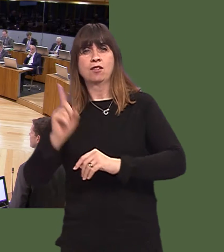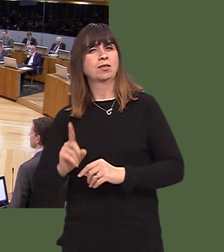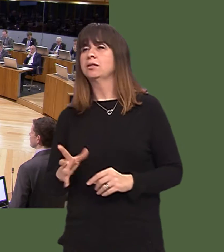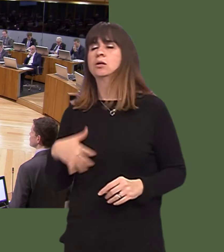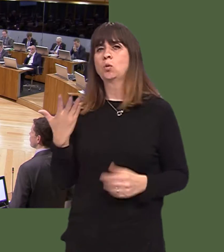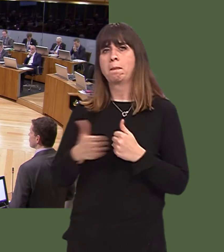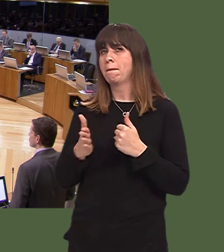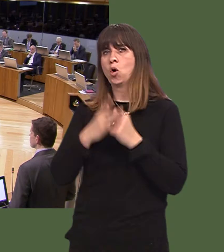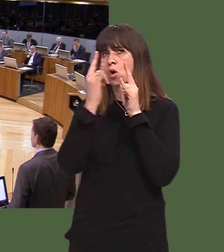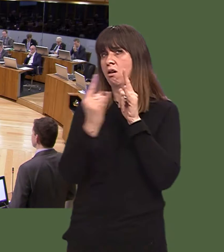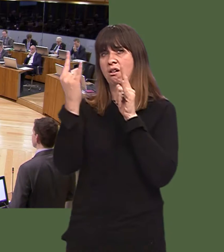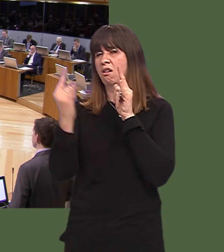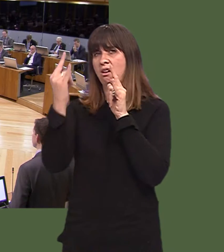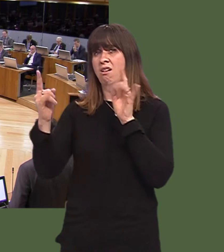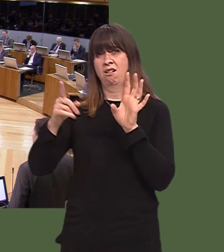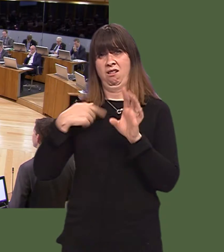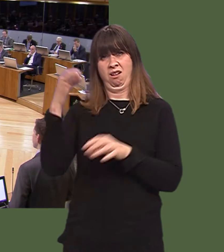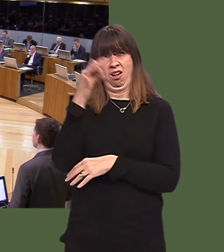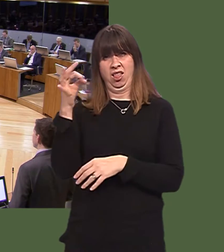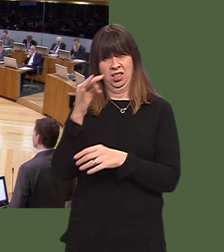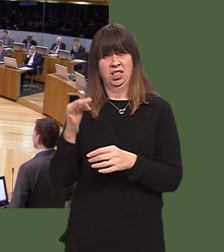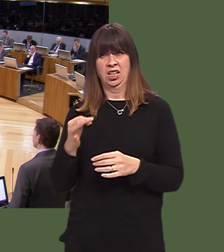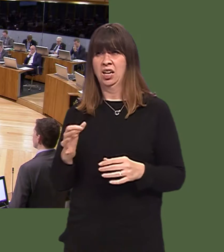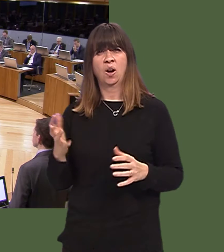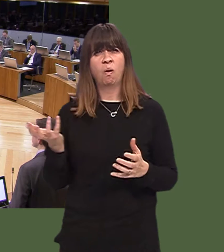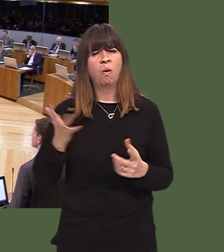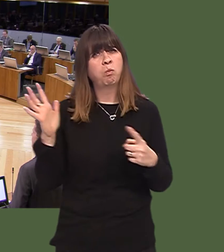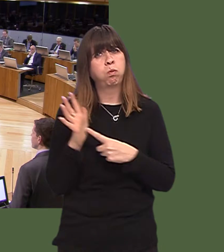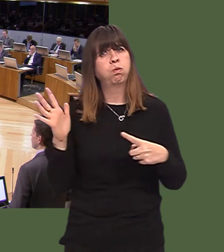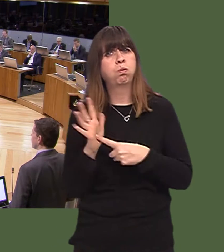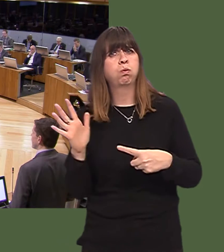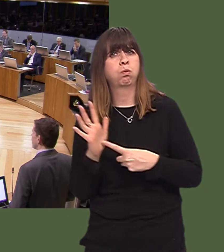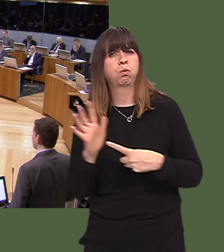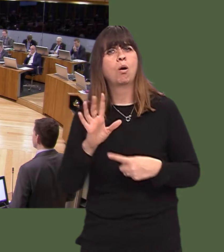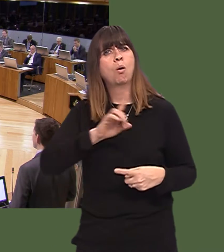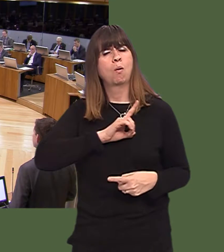Thatís particularly pertinent to us in Ynys MÙn, of course, where we face seeing a new